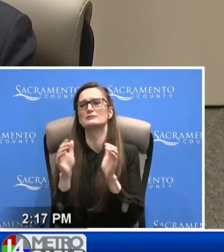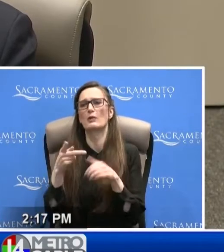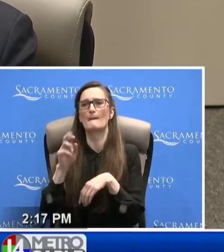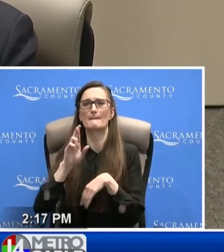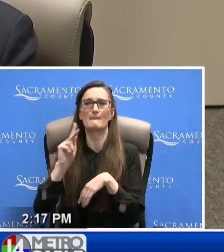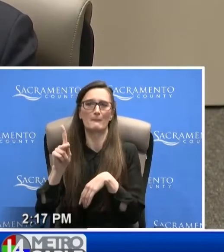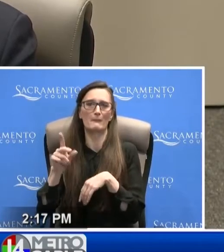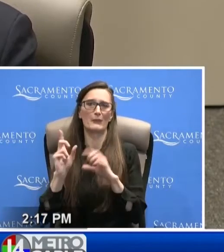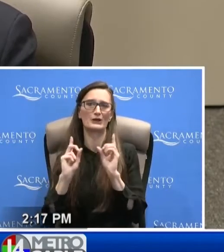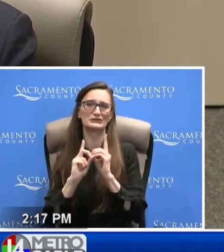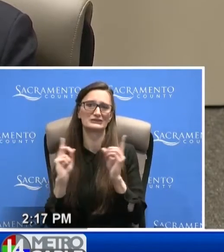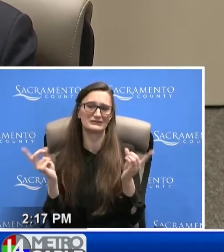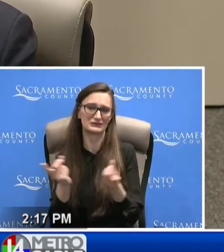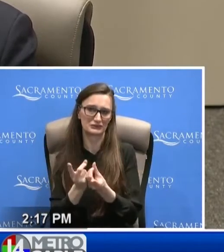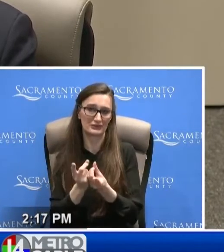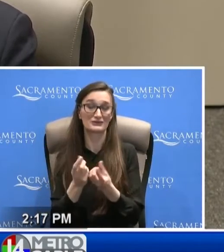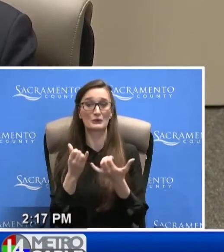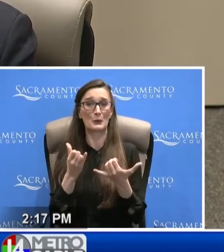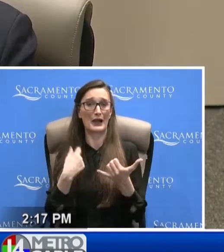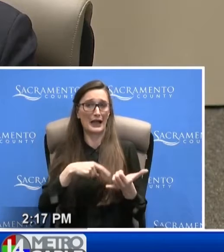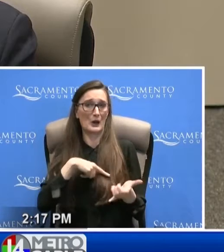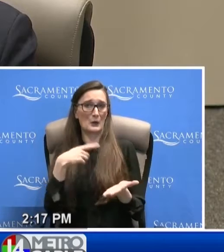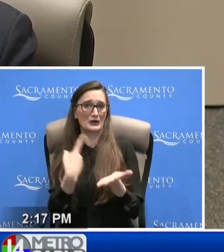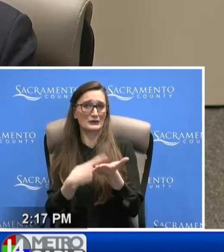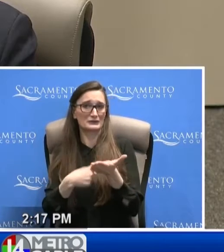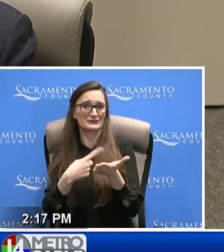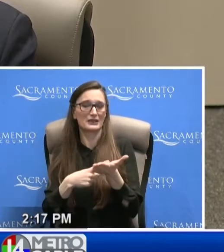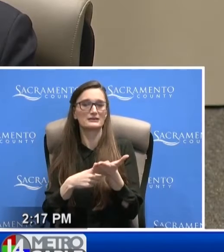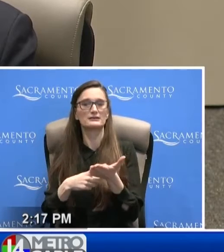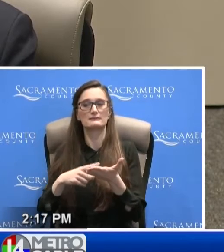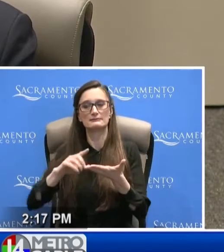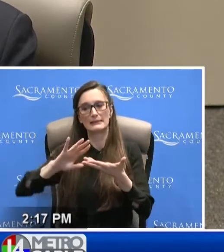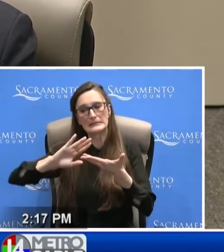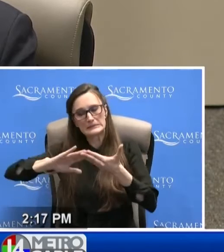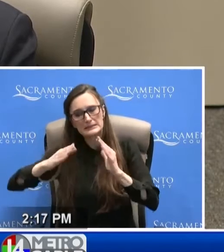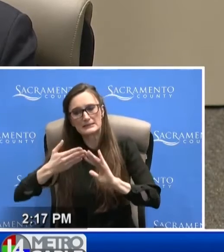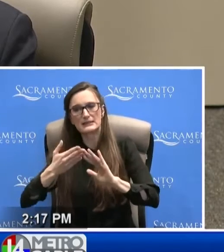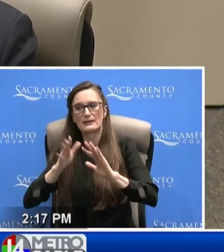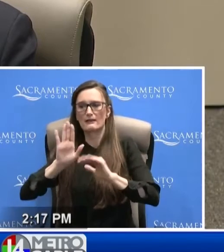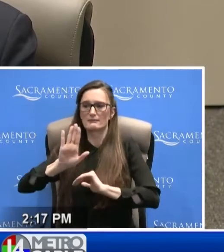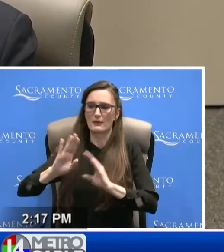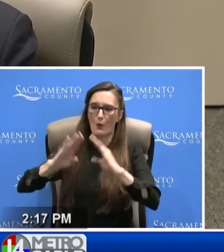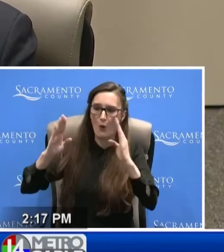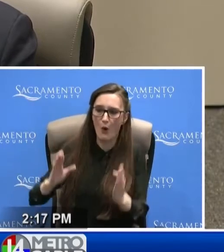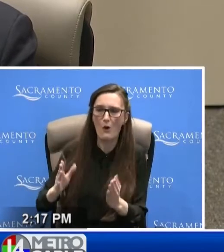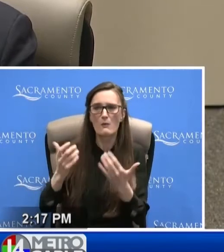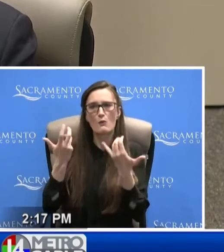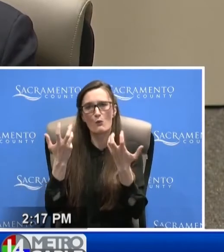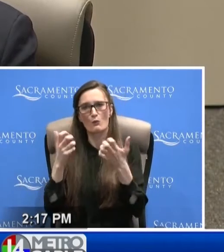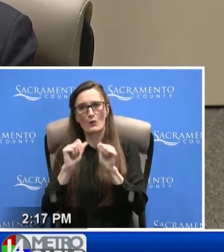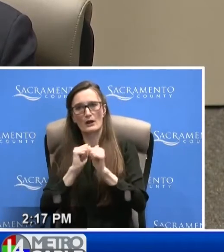we're talking about a city of almost a half million people. So while I appreciate the last minute effort